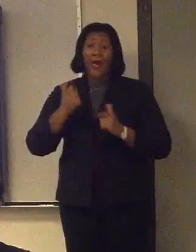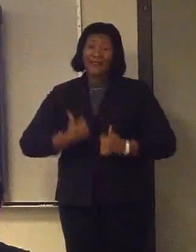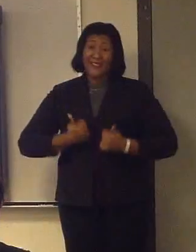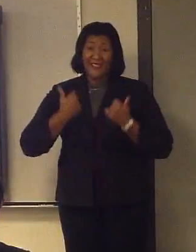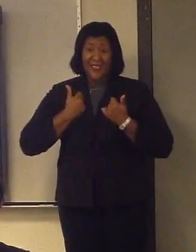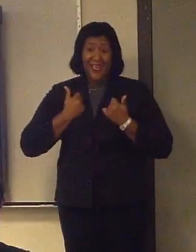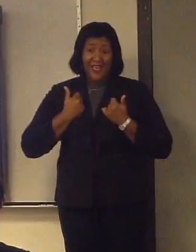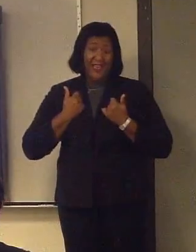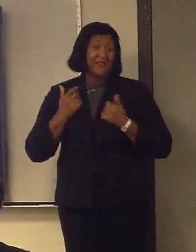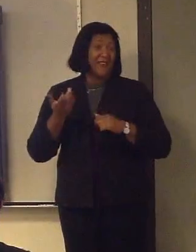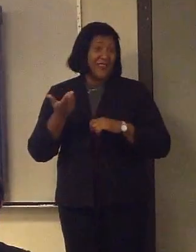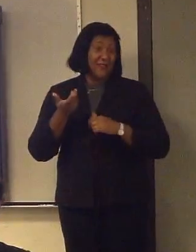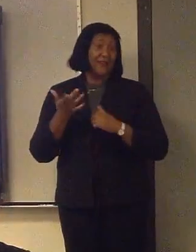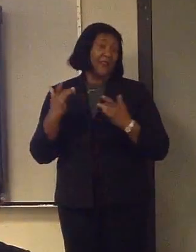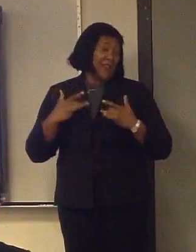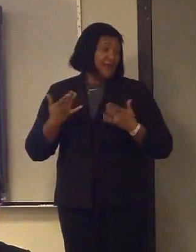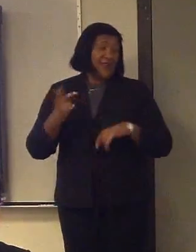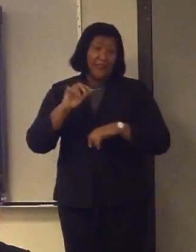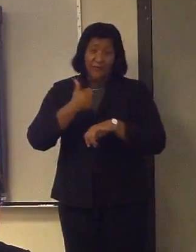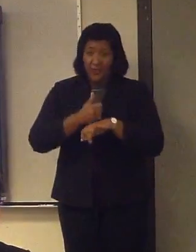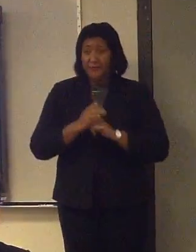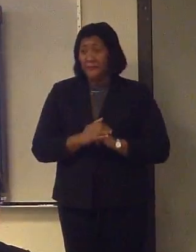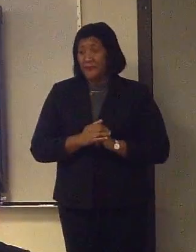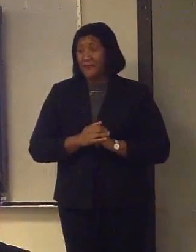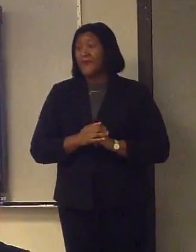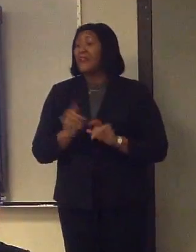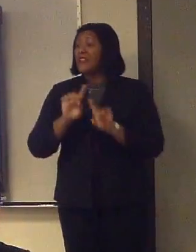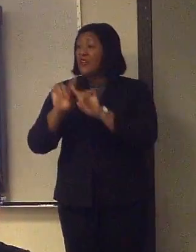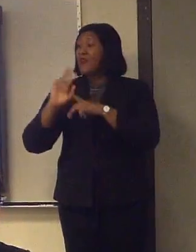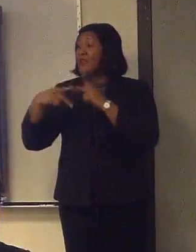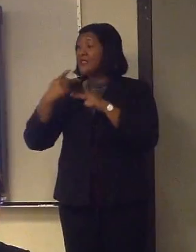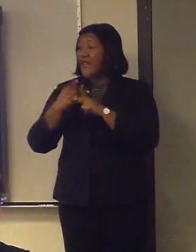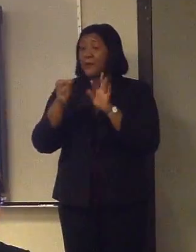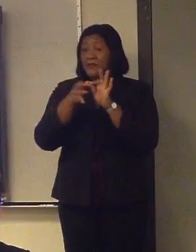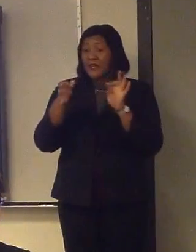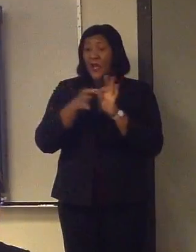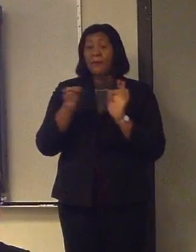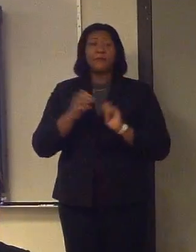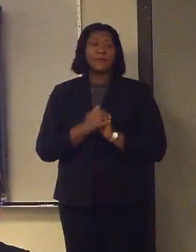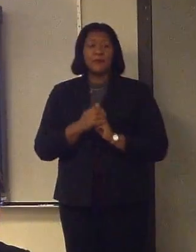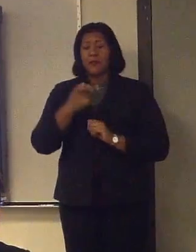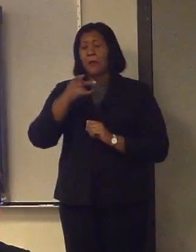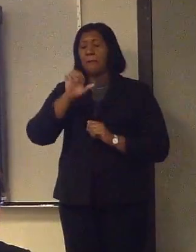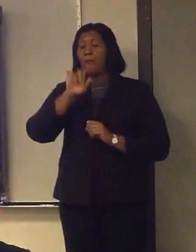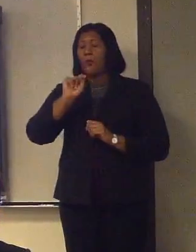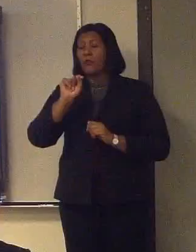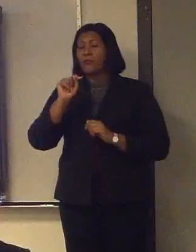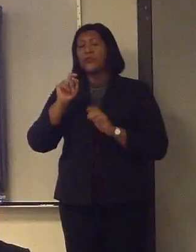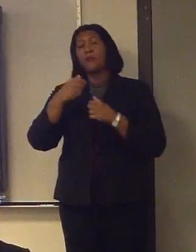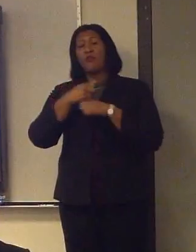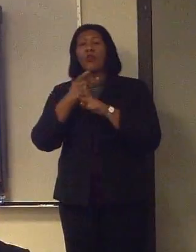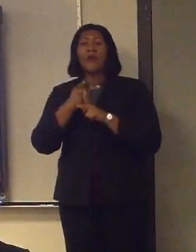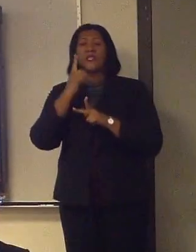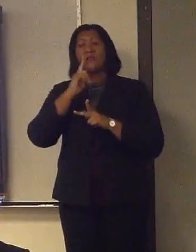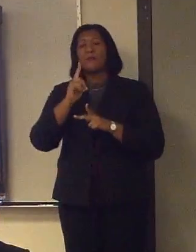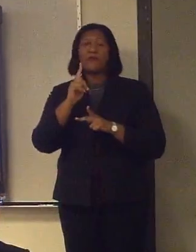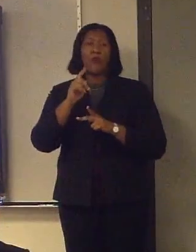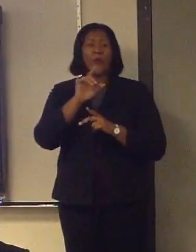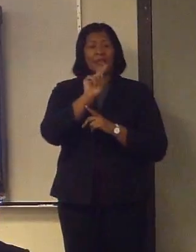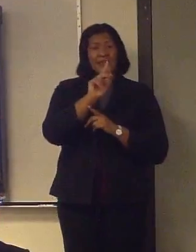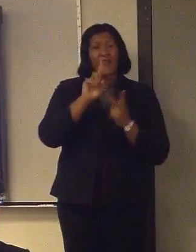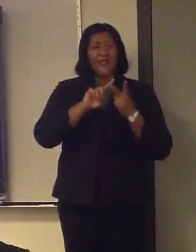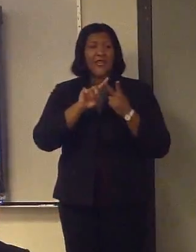There are other kinds of captioning. Post-production captioning for TV, videos, and movies.